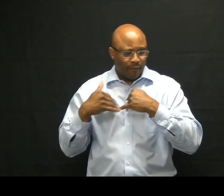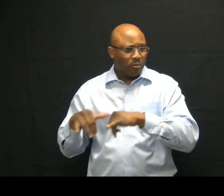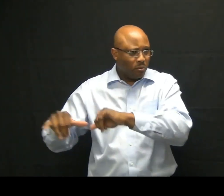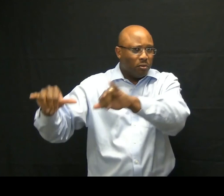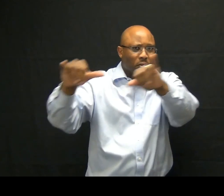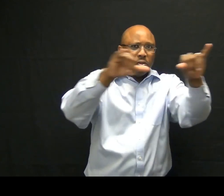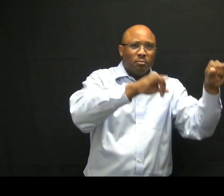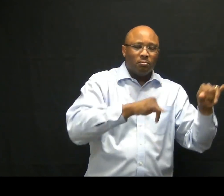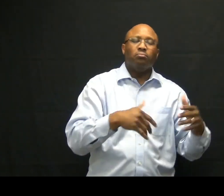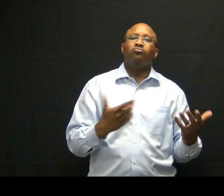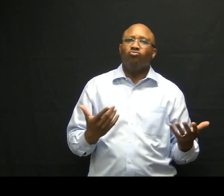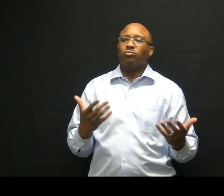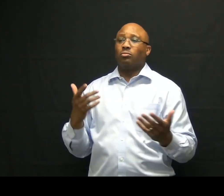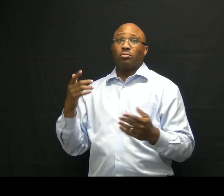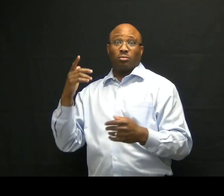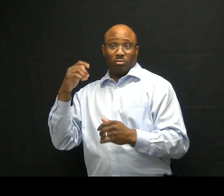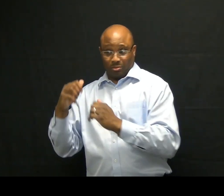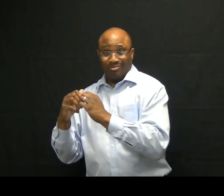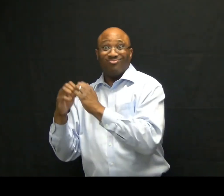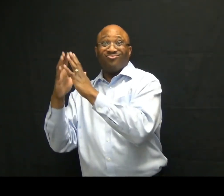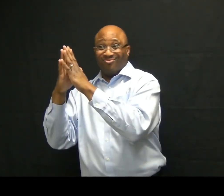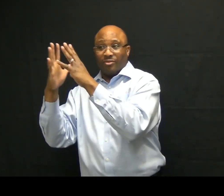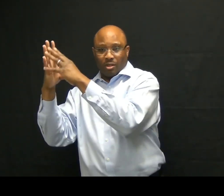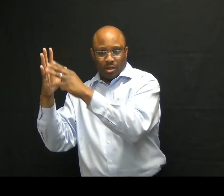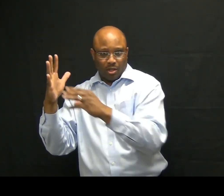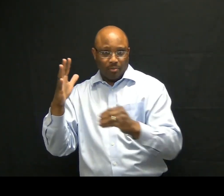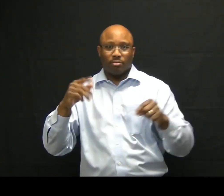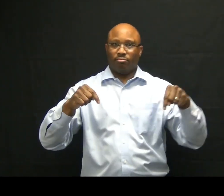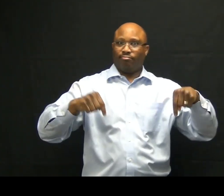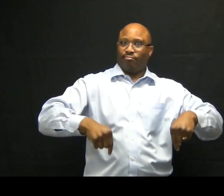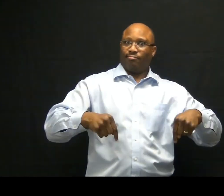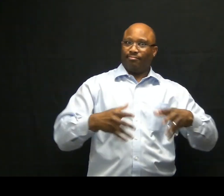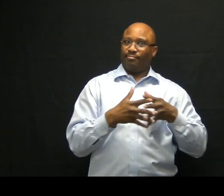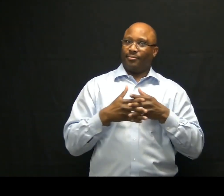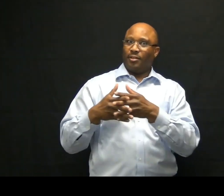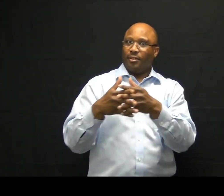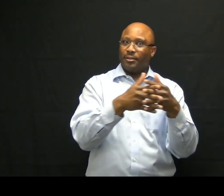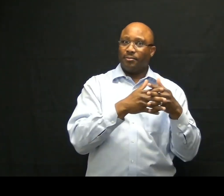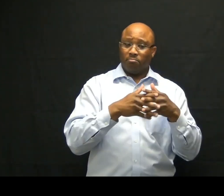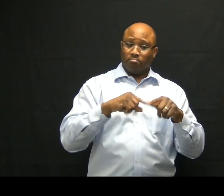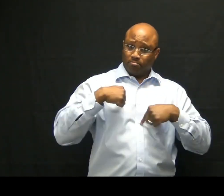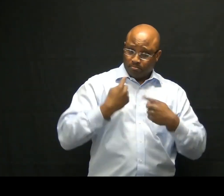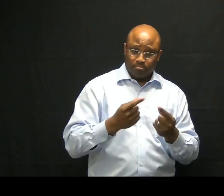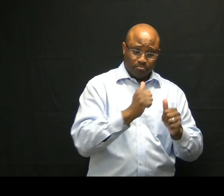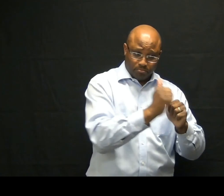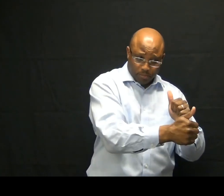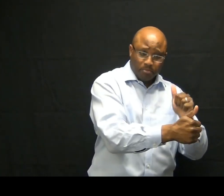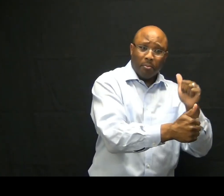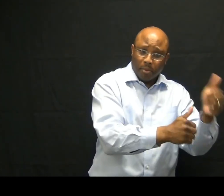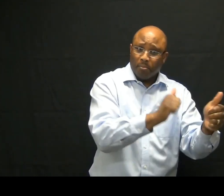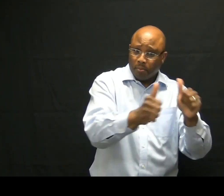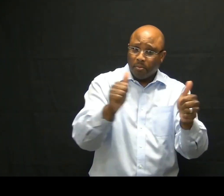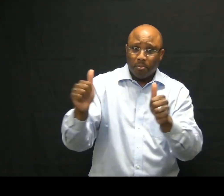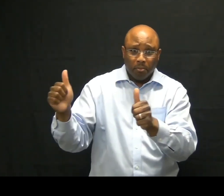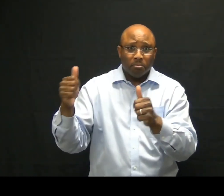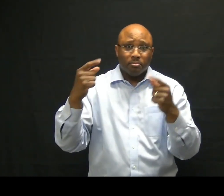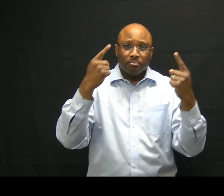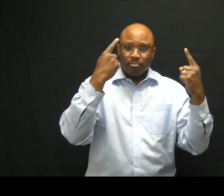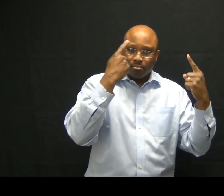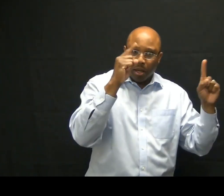has been implemented in many countries. Pilot studies in the United States